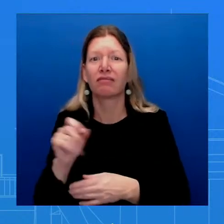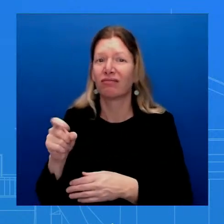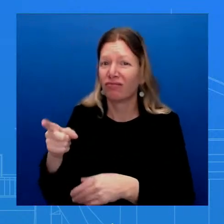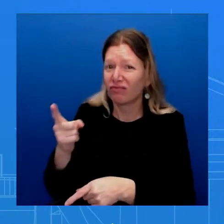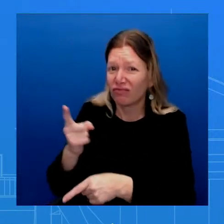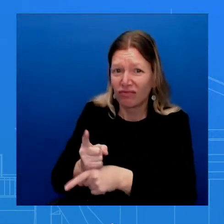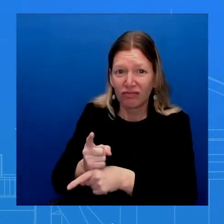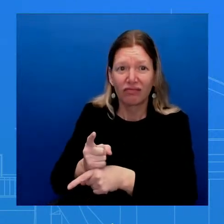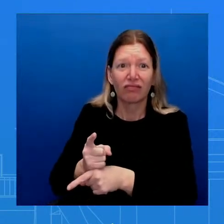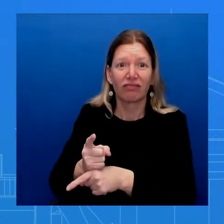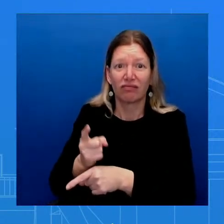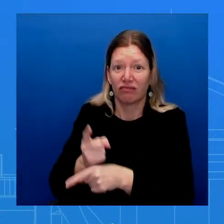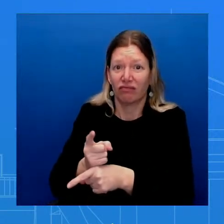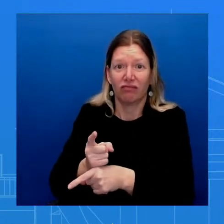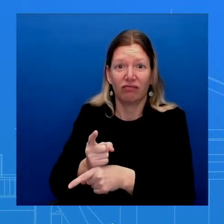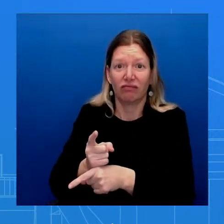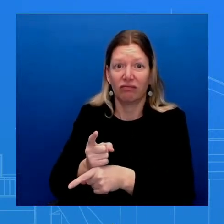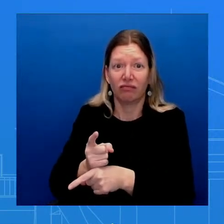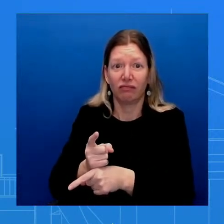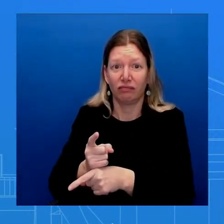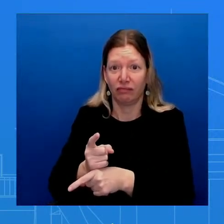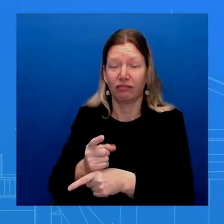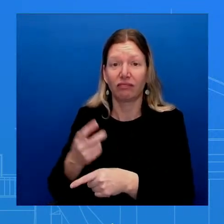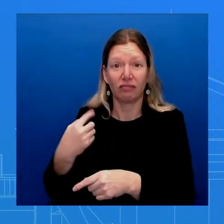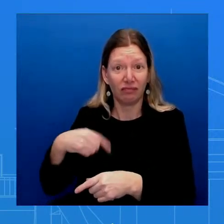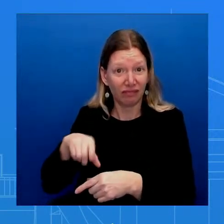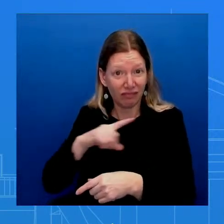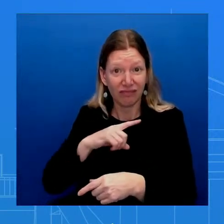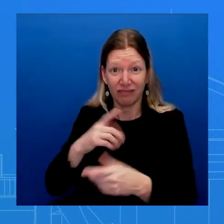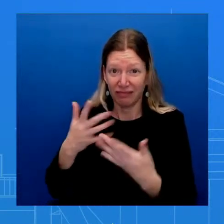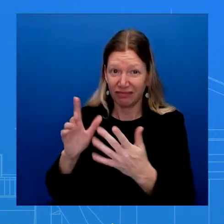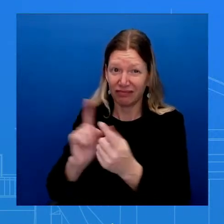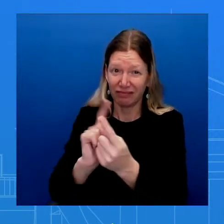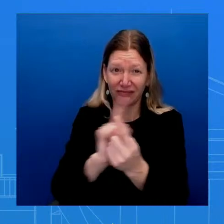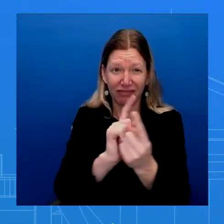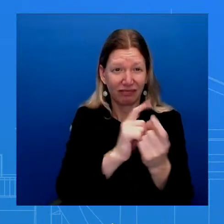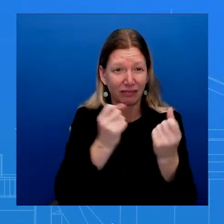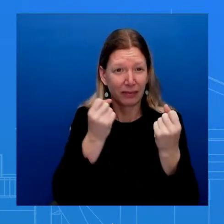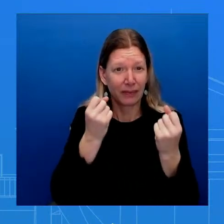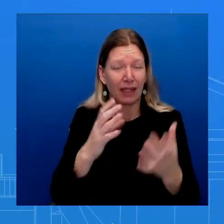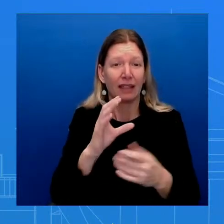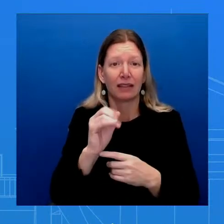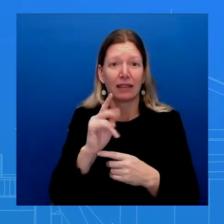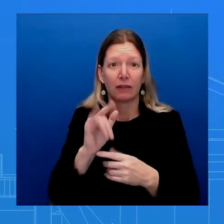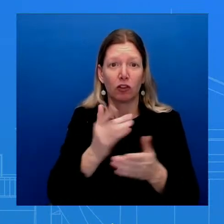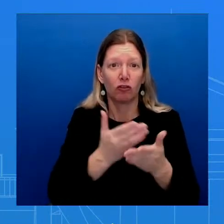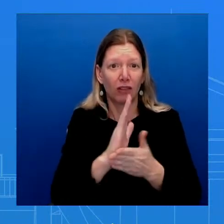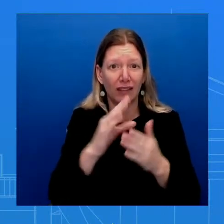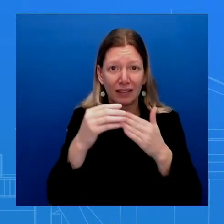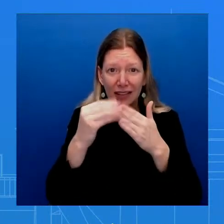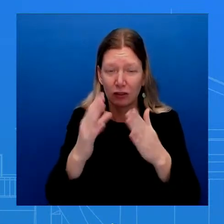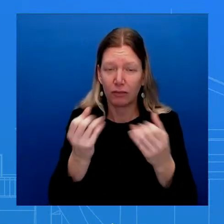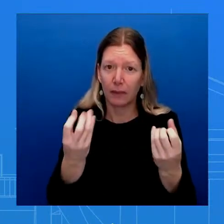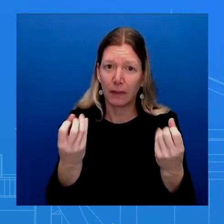with Civil Rights leaders multiple times -- he President himself, the Vice President as well -- and have sat in rooms listening to them